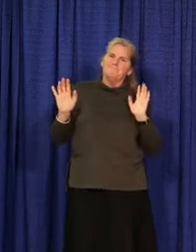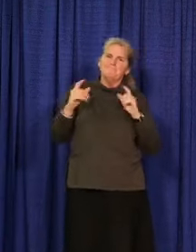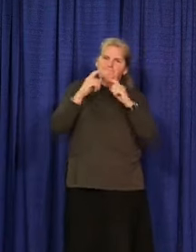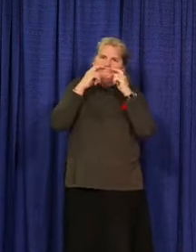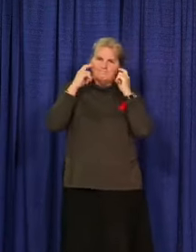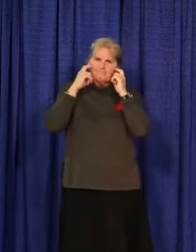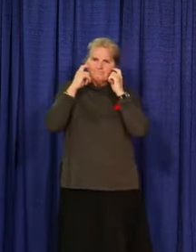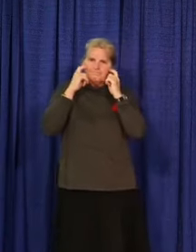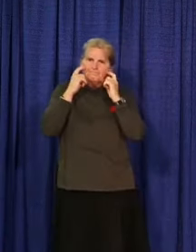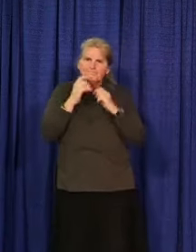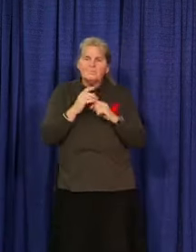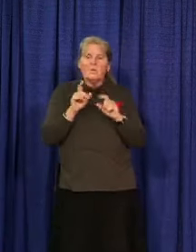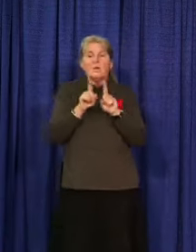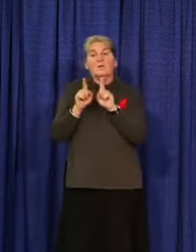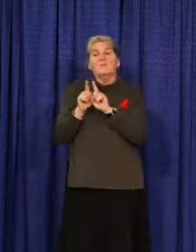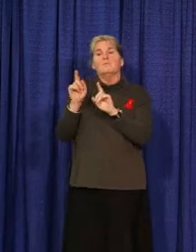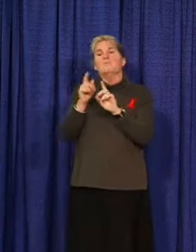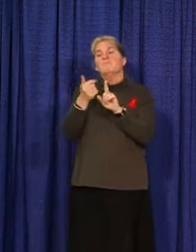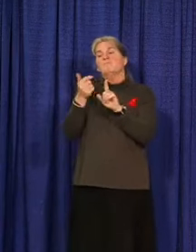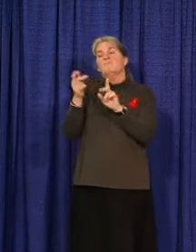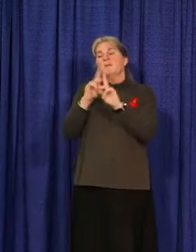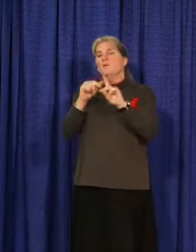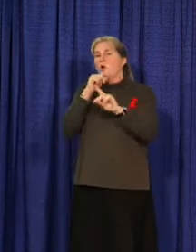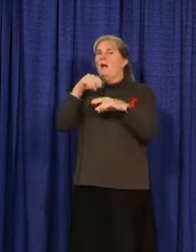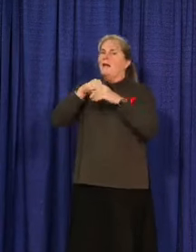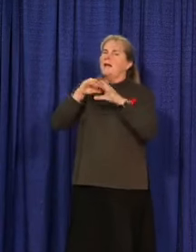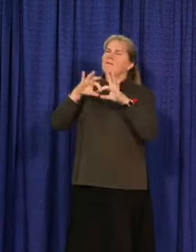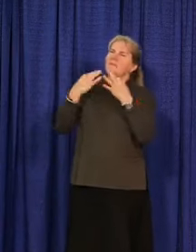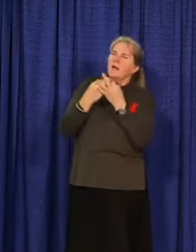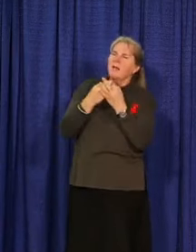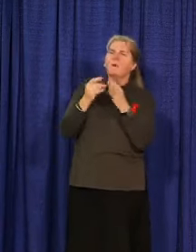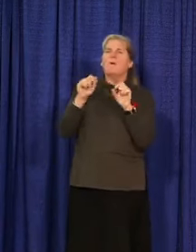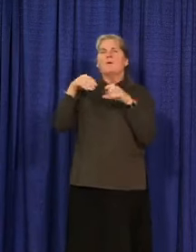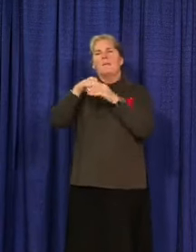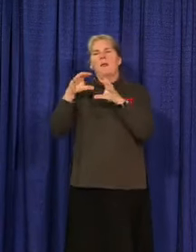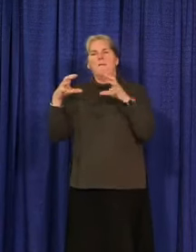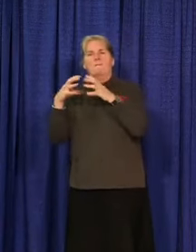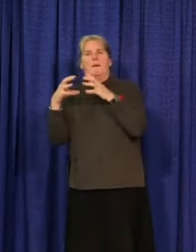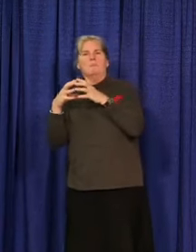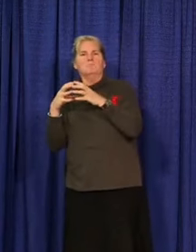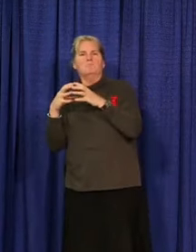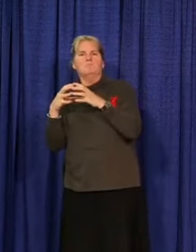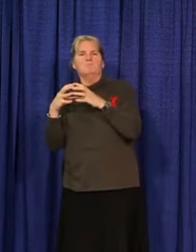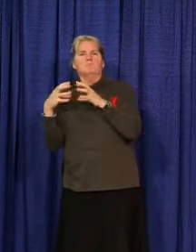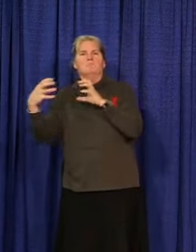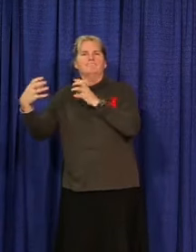enough apart from others who are not in their household bubble